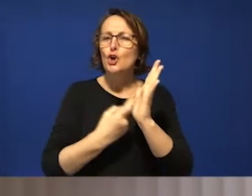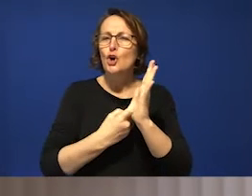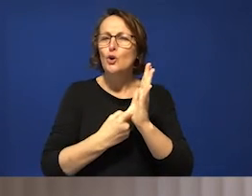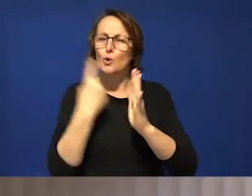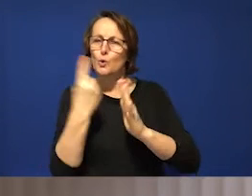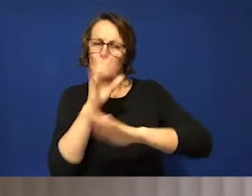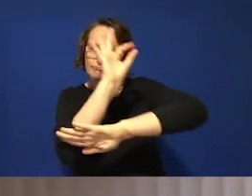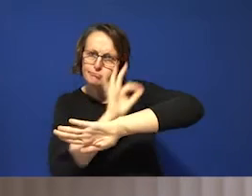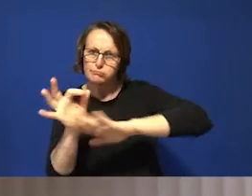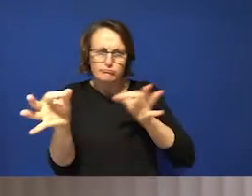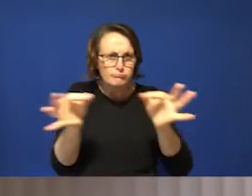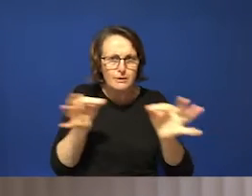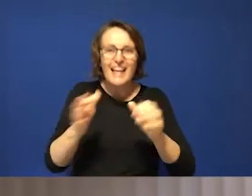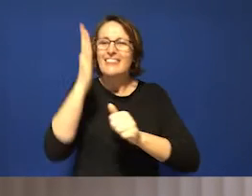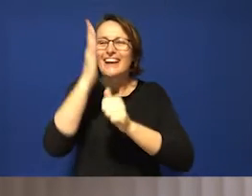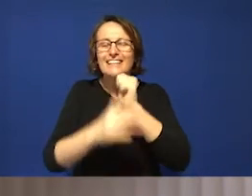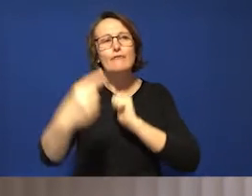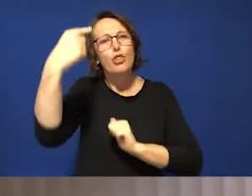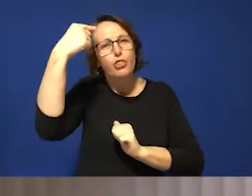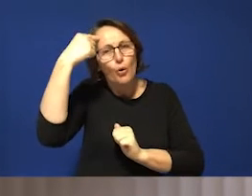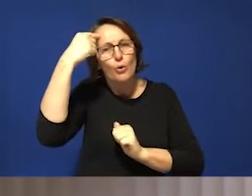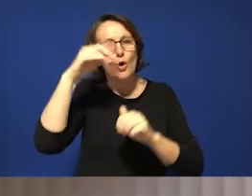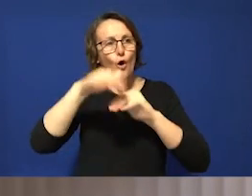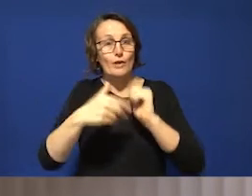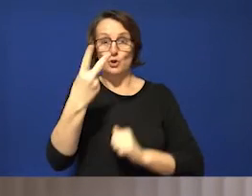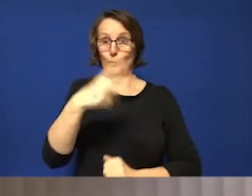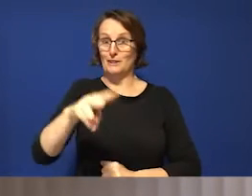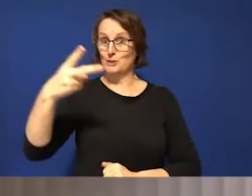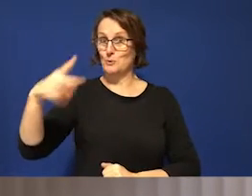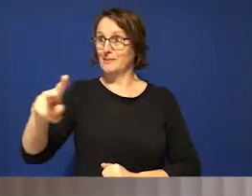were going to need this sort of contemporary accommodation that you need in 2020 and beyond.